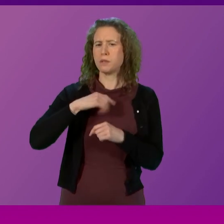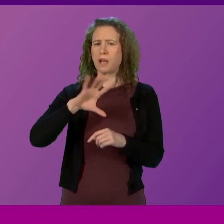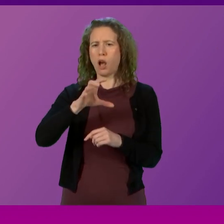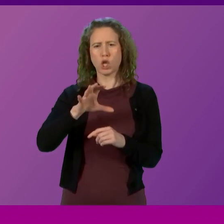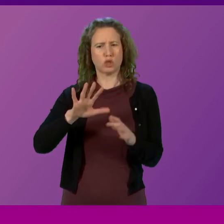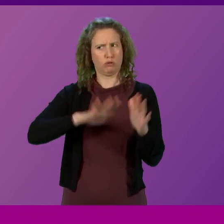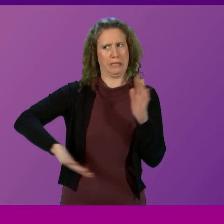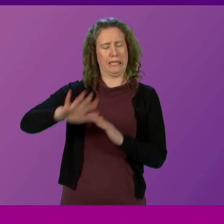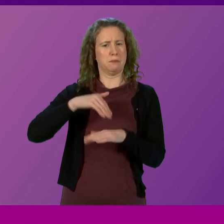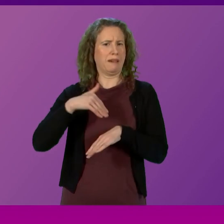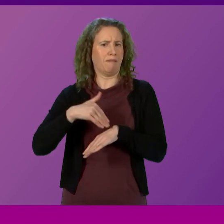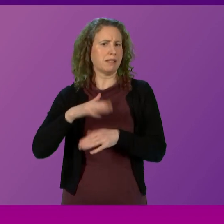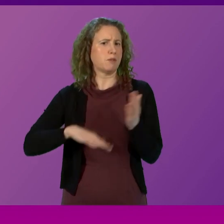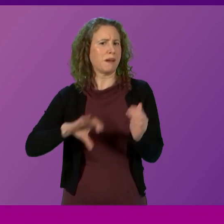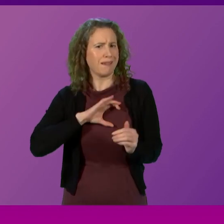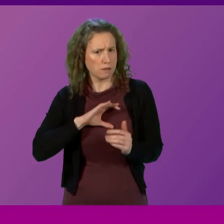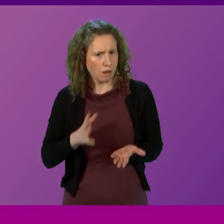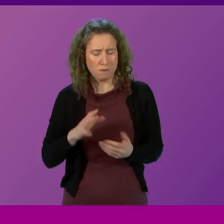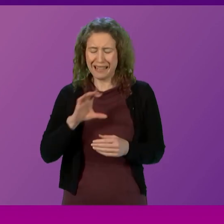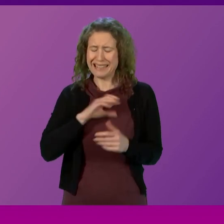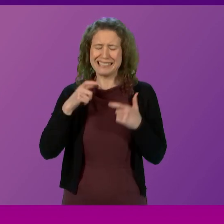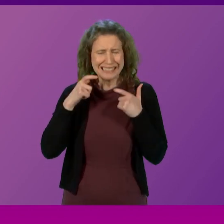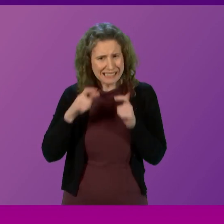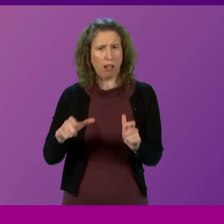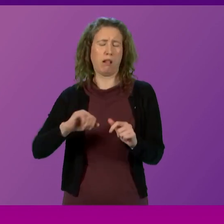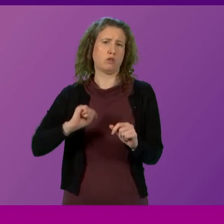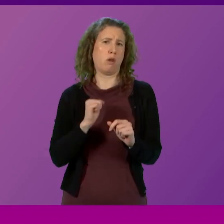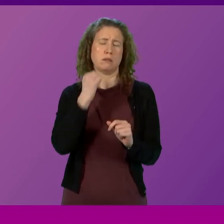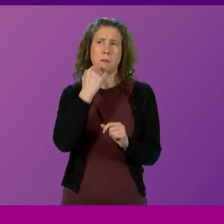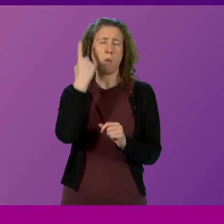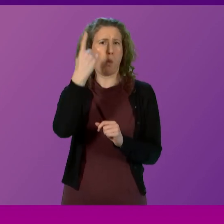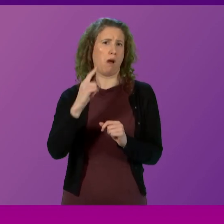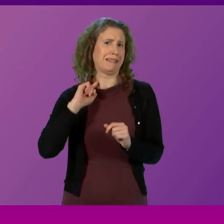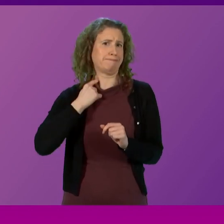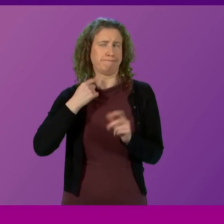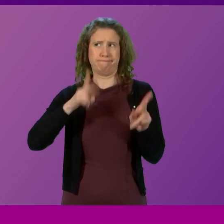member or friend. Cancer remains Scotland’s biggest killer. We have treatment waiting